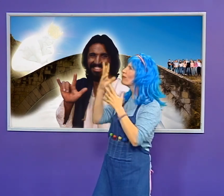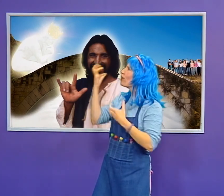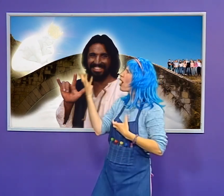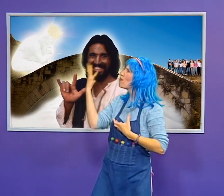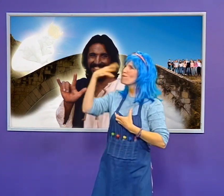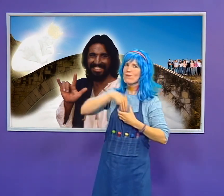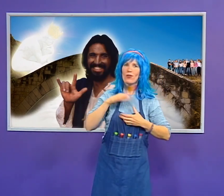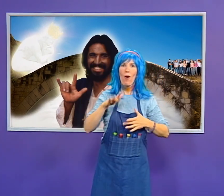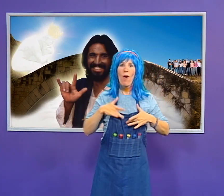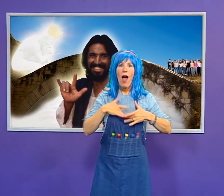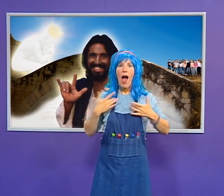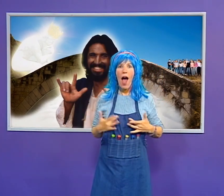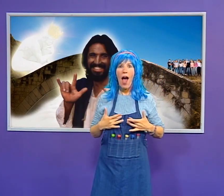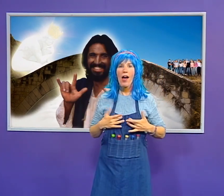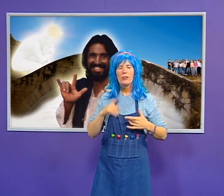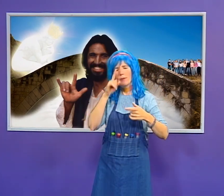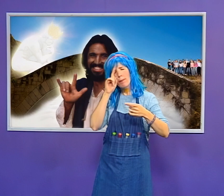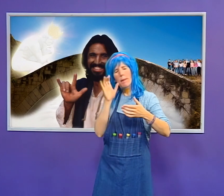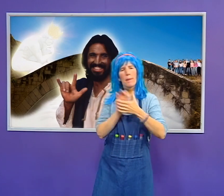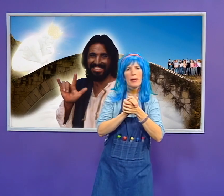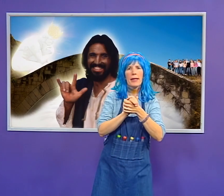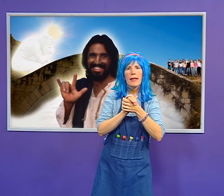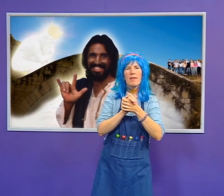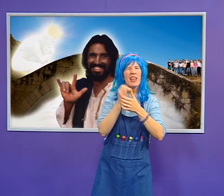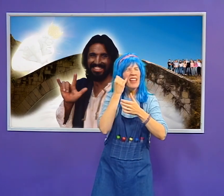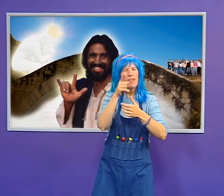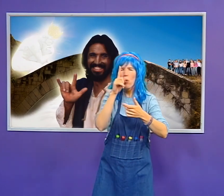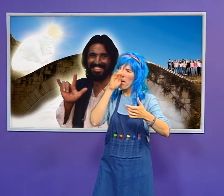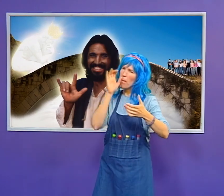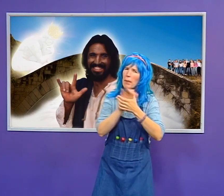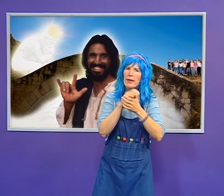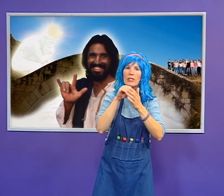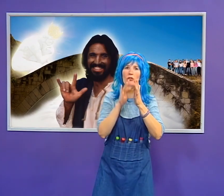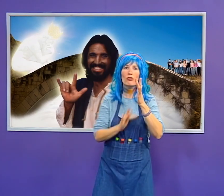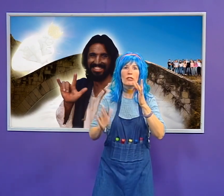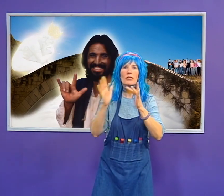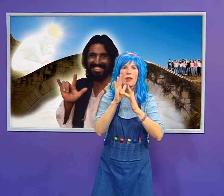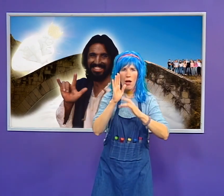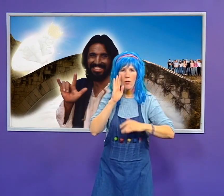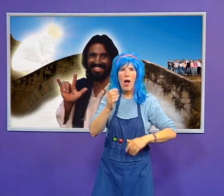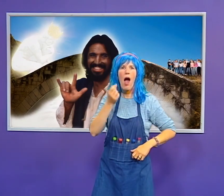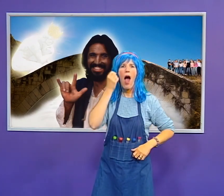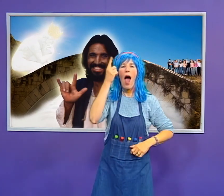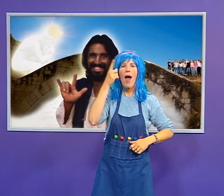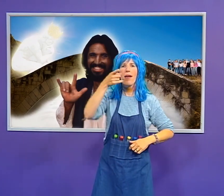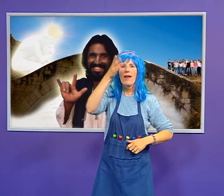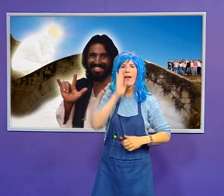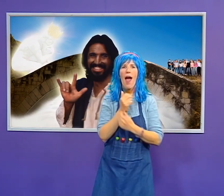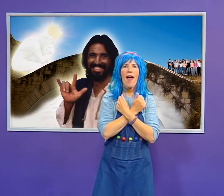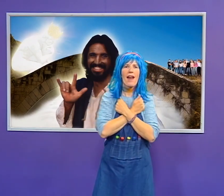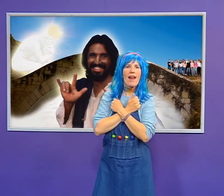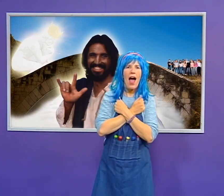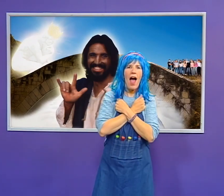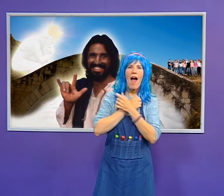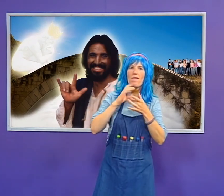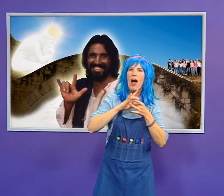TO COME INTO OUR HEARTS IF WE BELIEVE IN HIM. IF YOU TRULY BELIEVE IN JESUS, YOU'LL UNDERSTAND GOD'S LOVE,